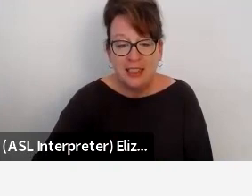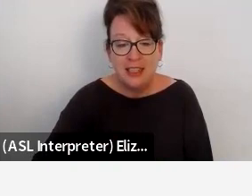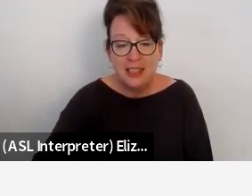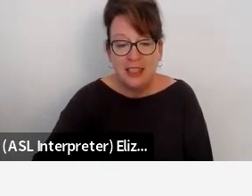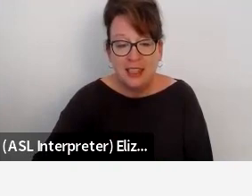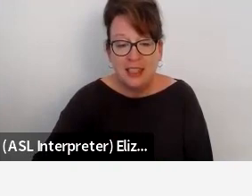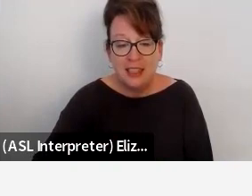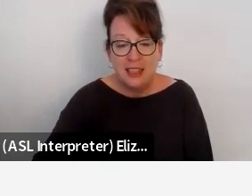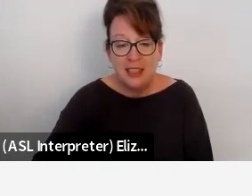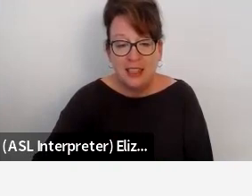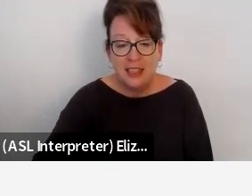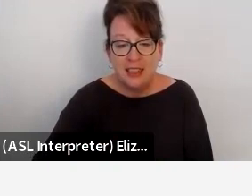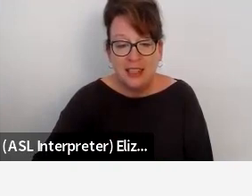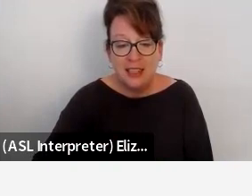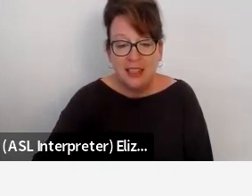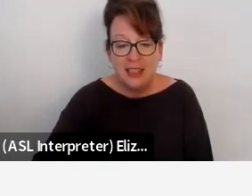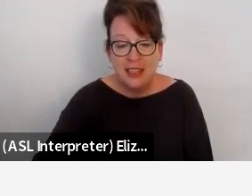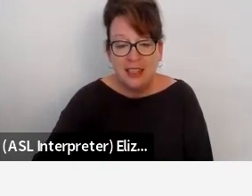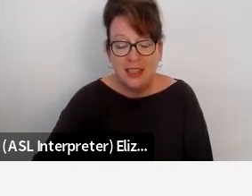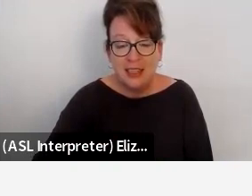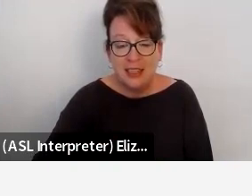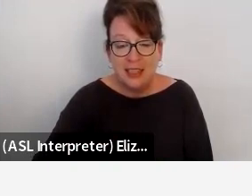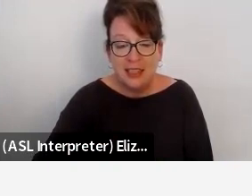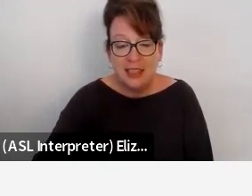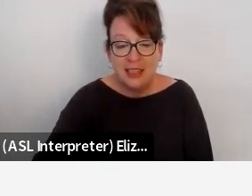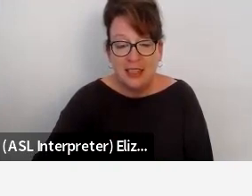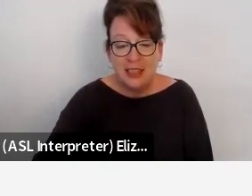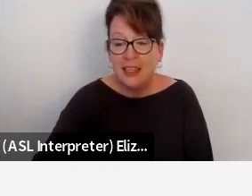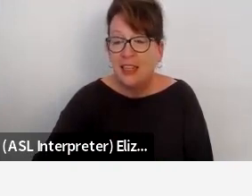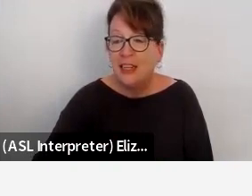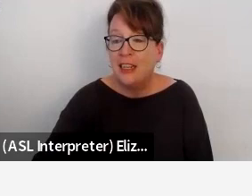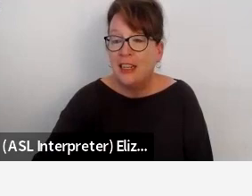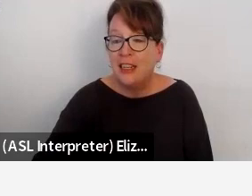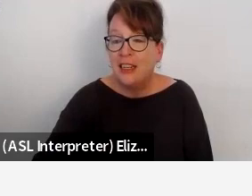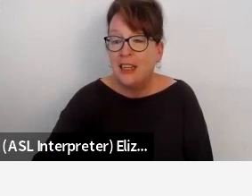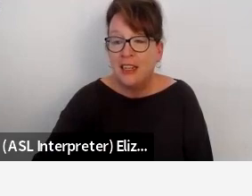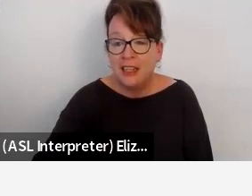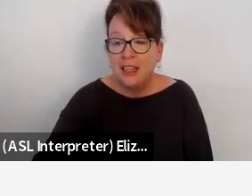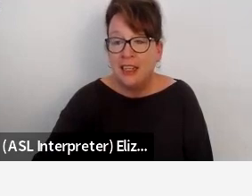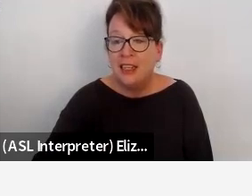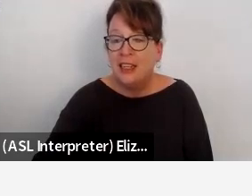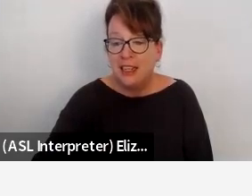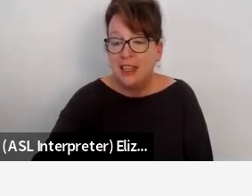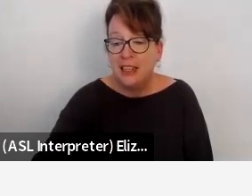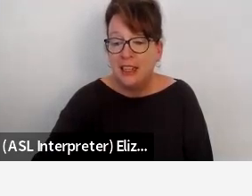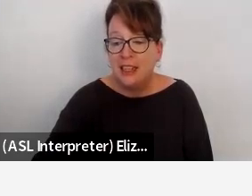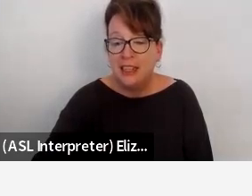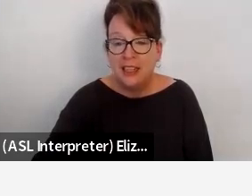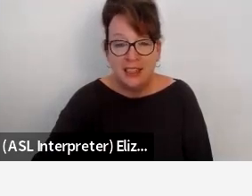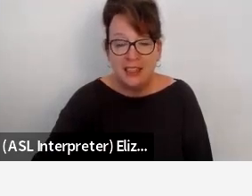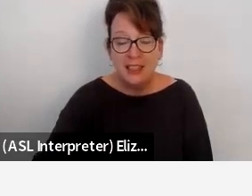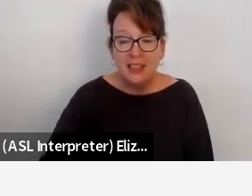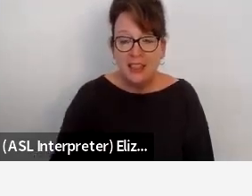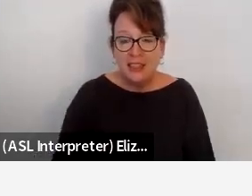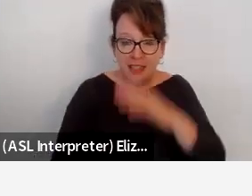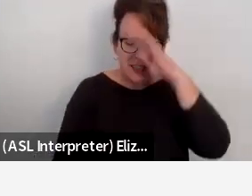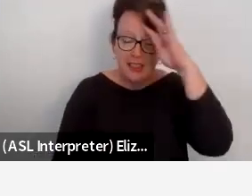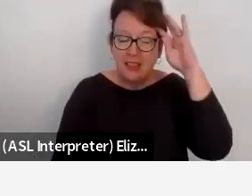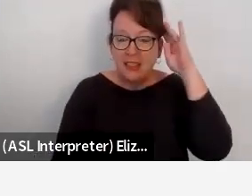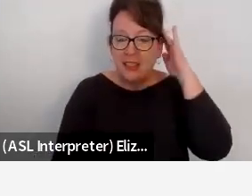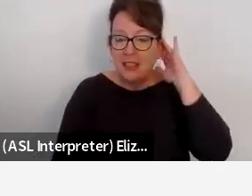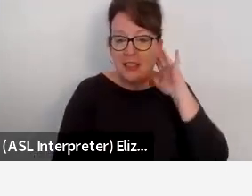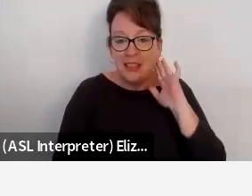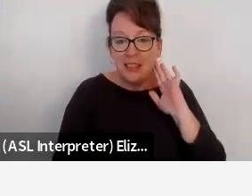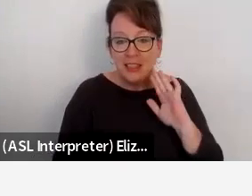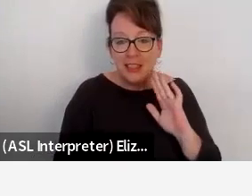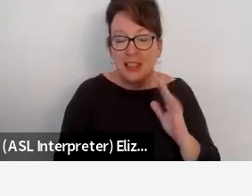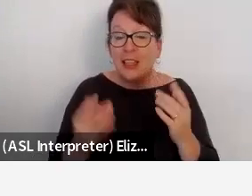And thank you, as always, for your input.